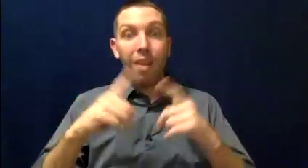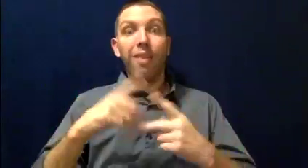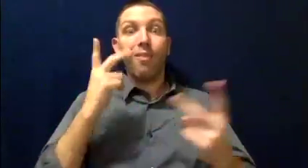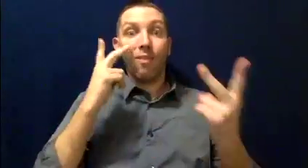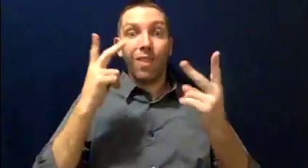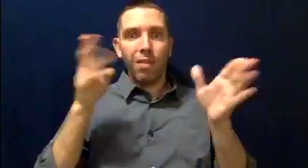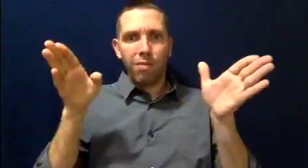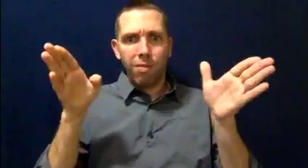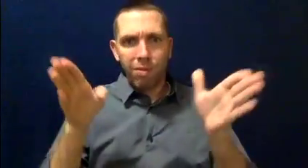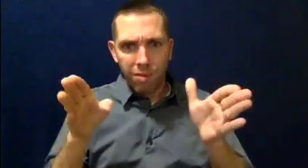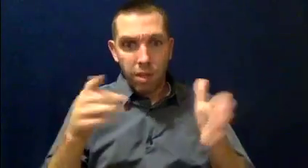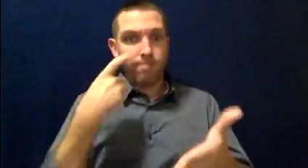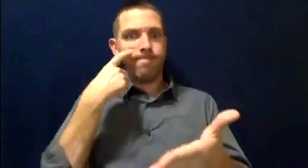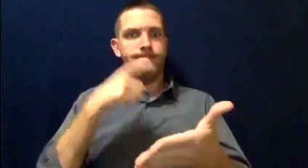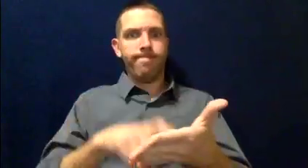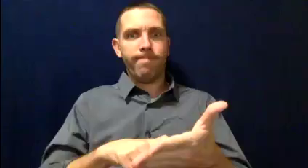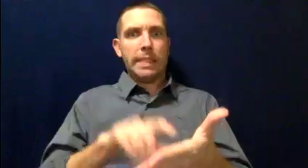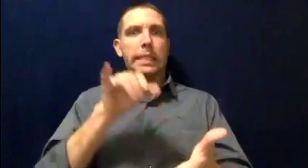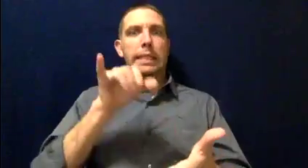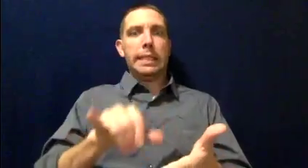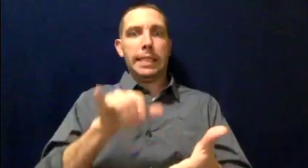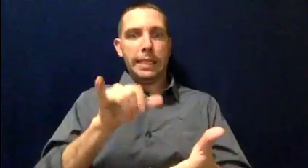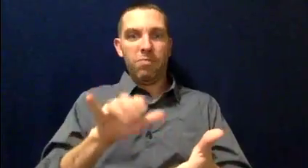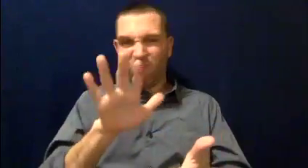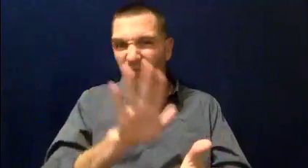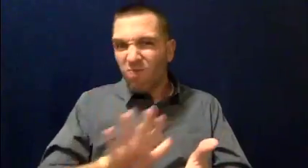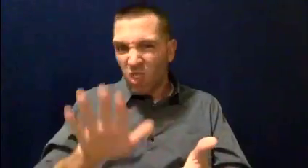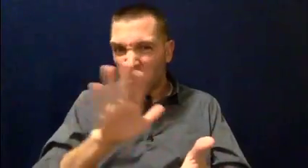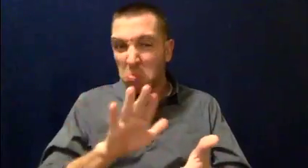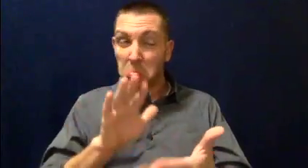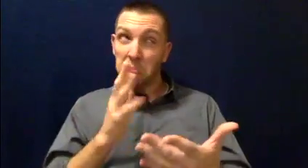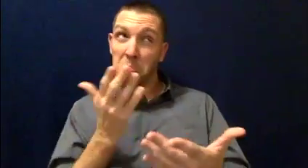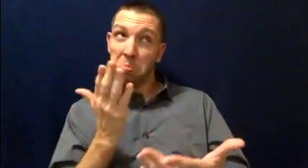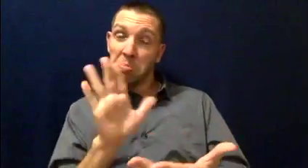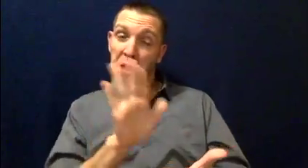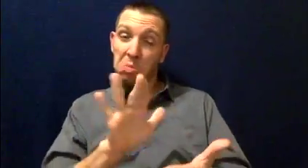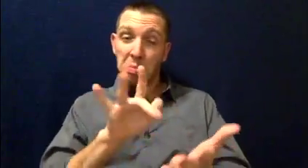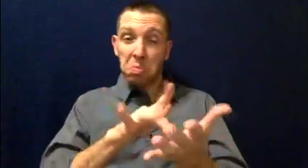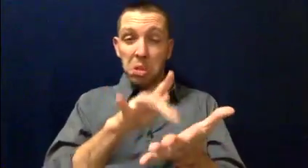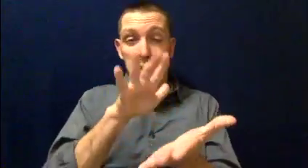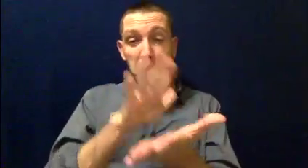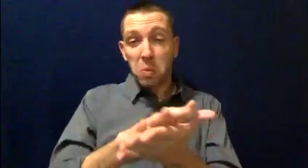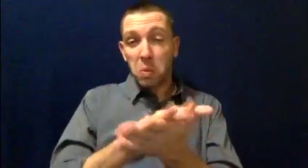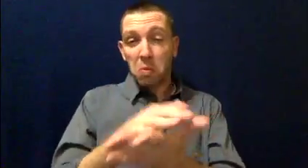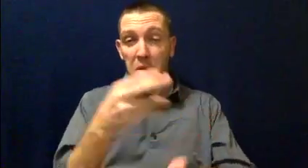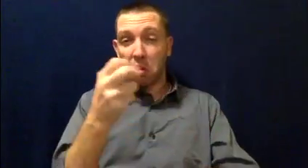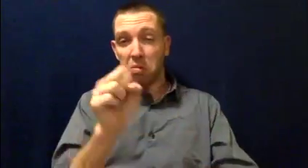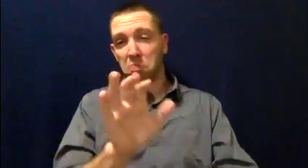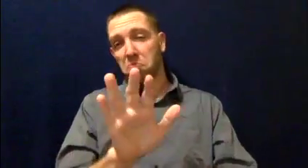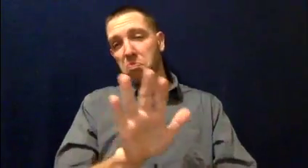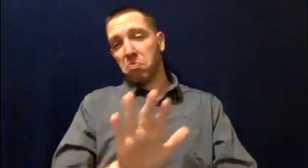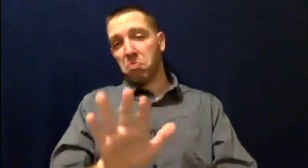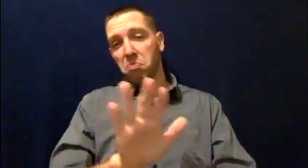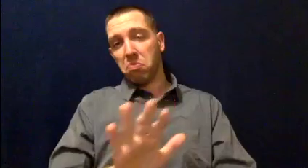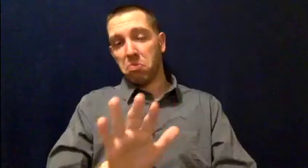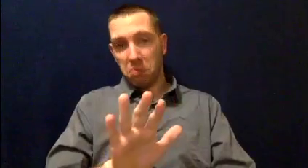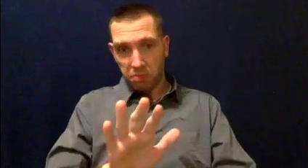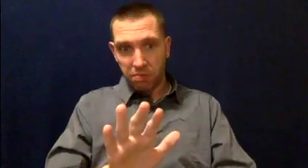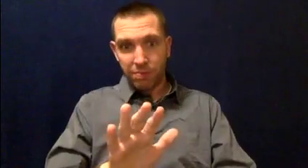or when peripheral vision loss becomes noticeable. This often happens between middle school and high school.